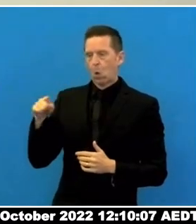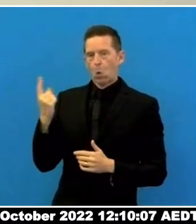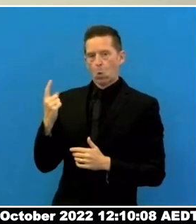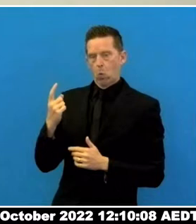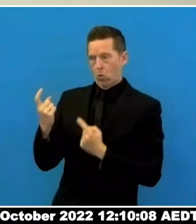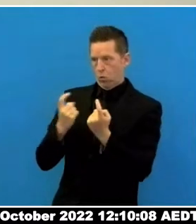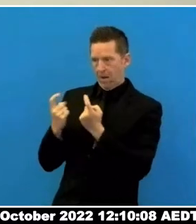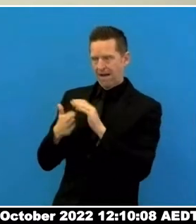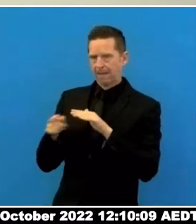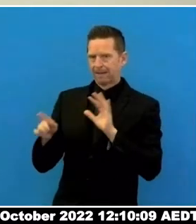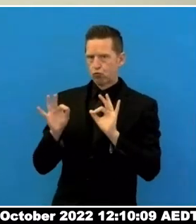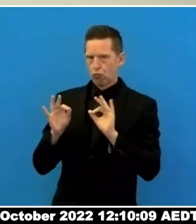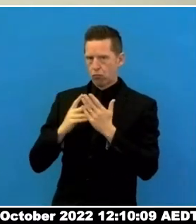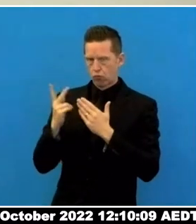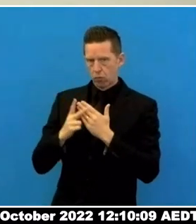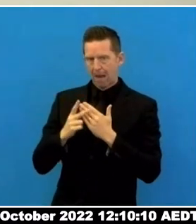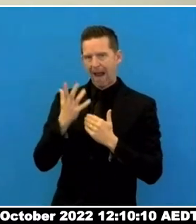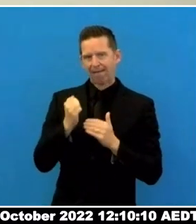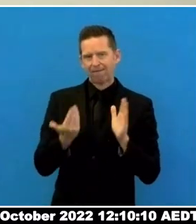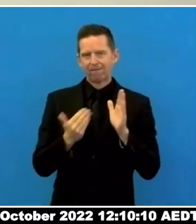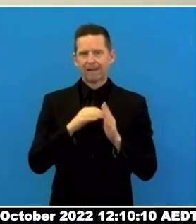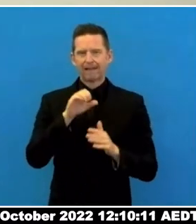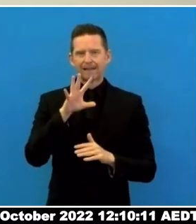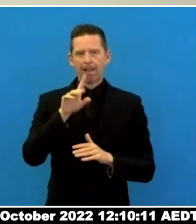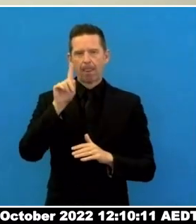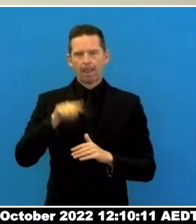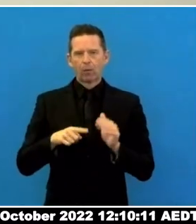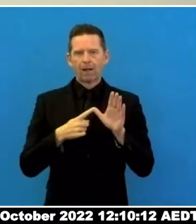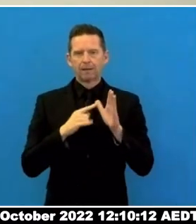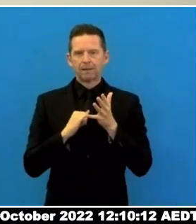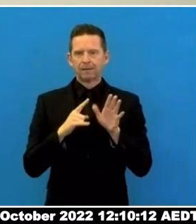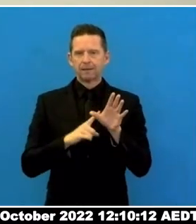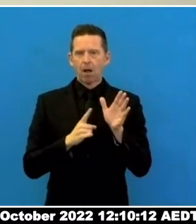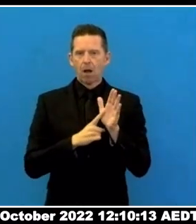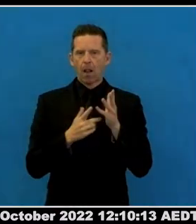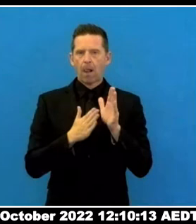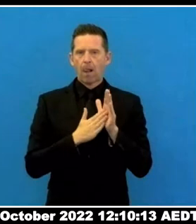there are also about 10,000 asylum seekers who are living in Victoria